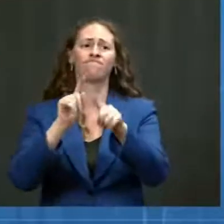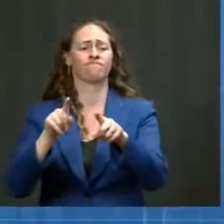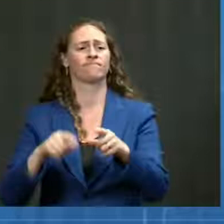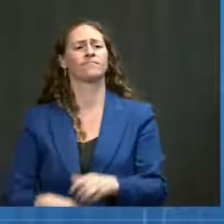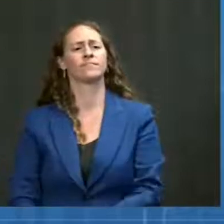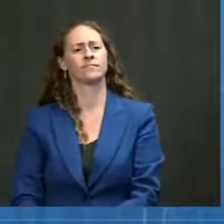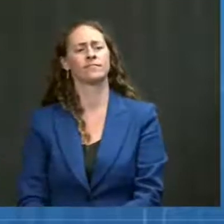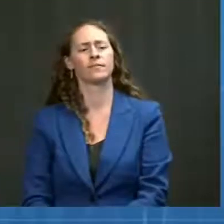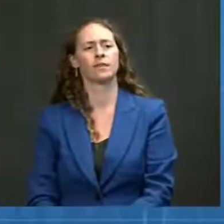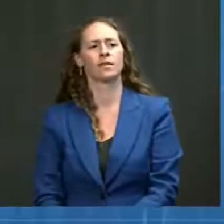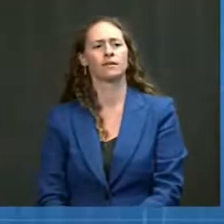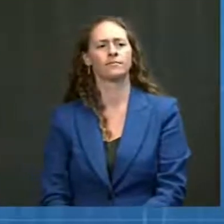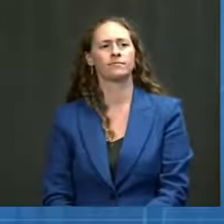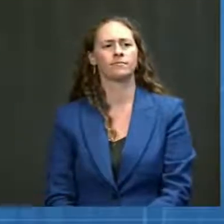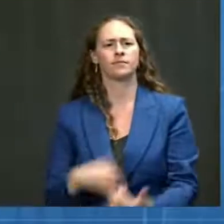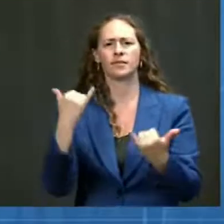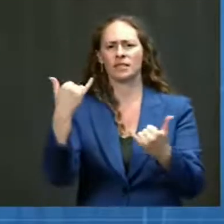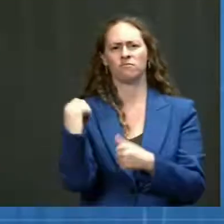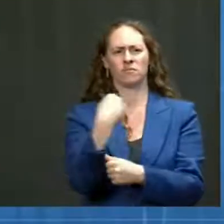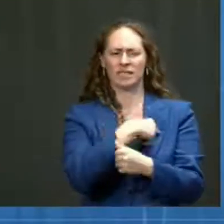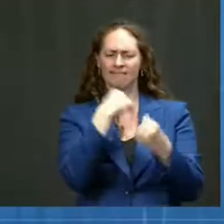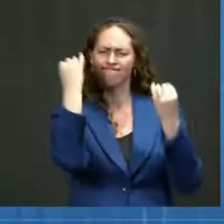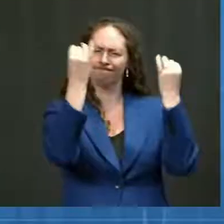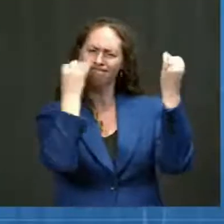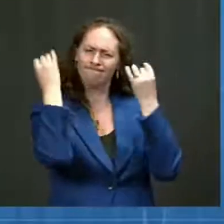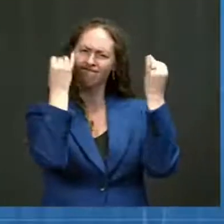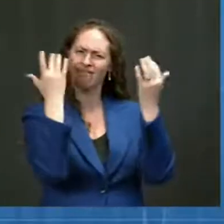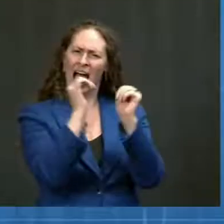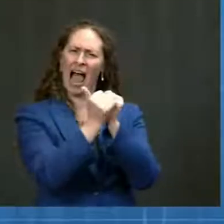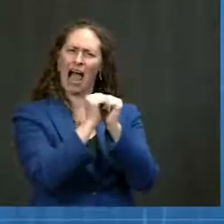OVER. AND RIGHT NOW HER QUICKEST PATH